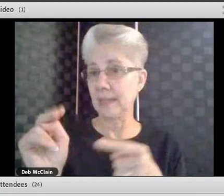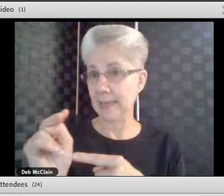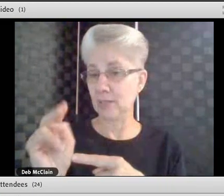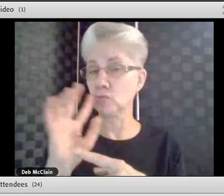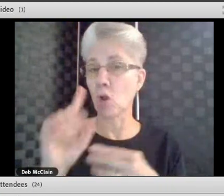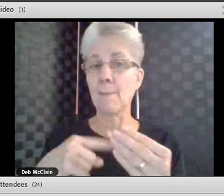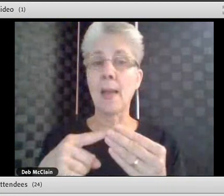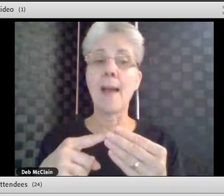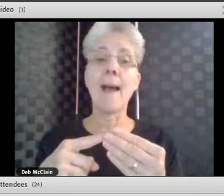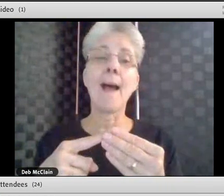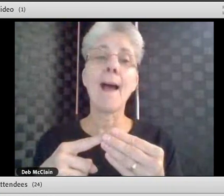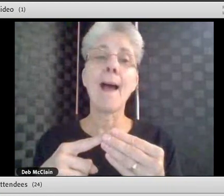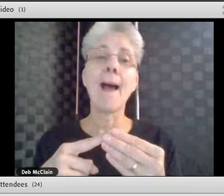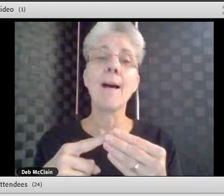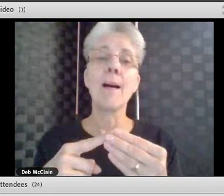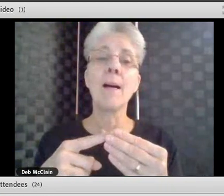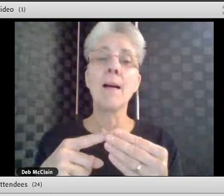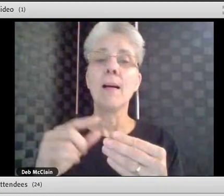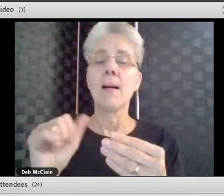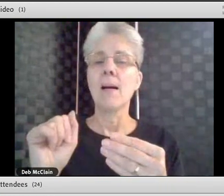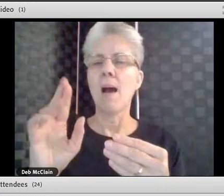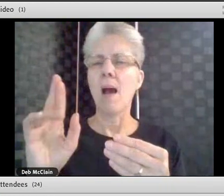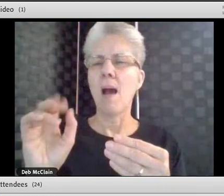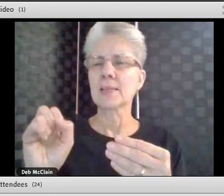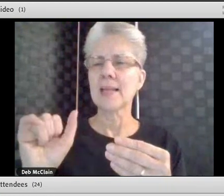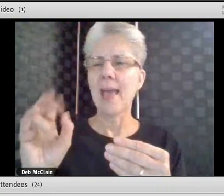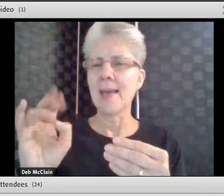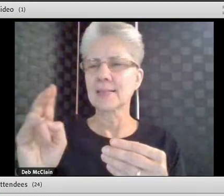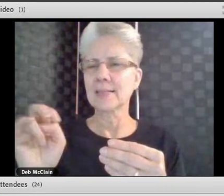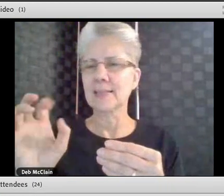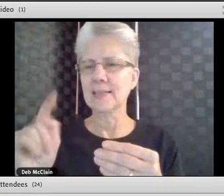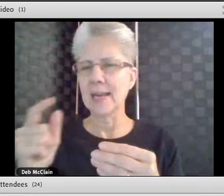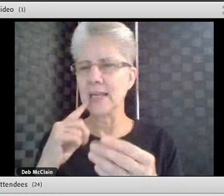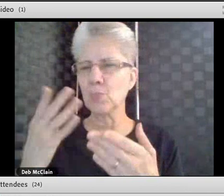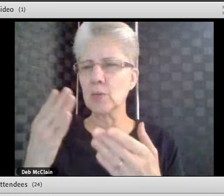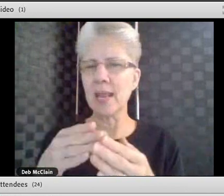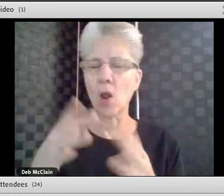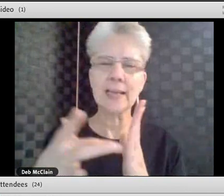but, again, with SWFLN, they talked to Bob Anstett, sorry if I'm saying that wrong,